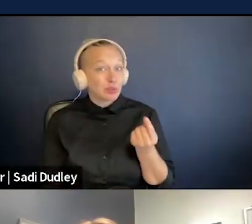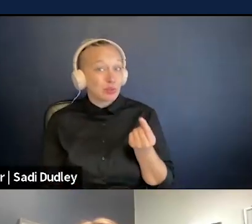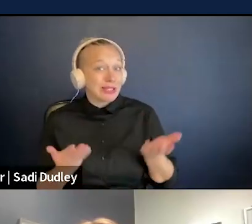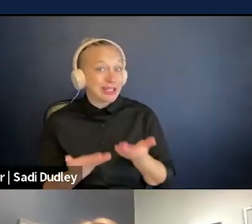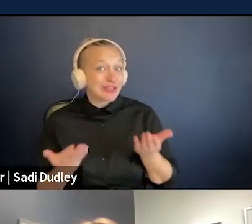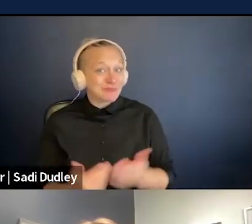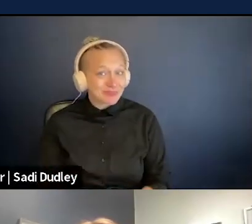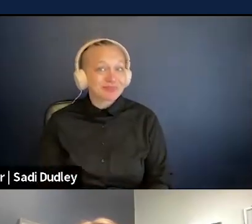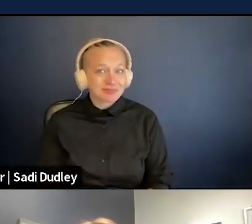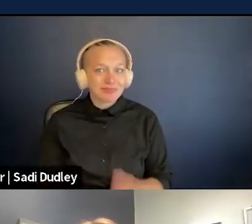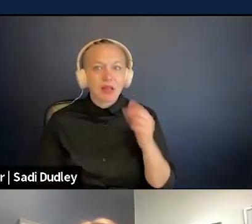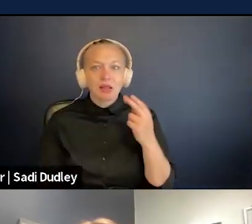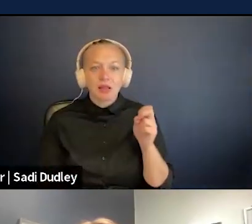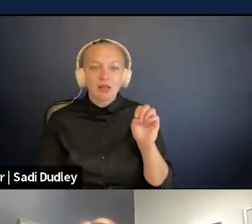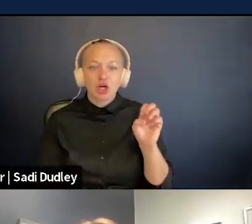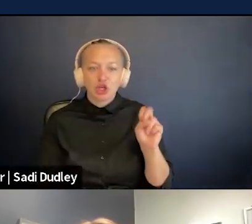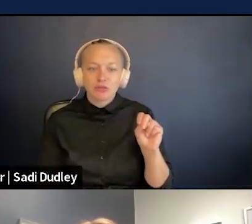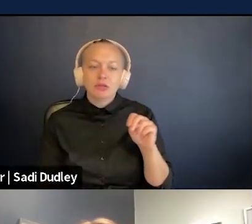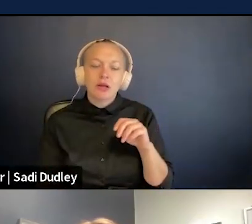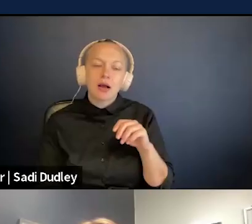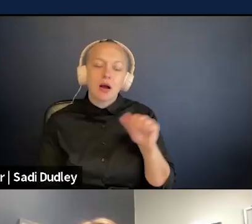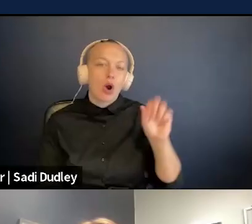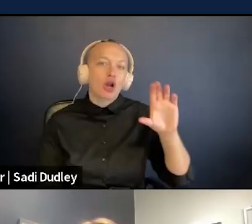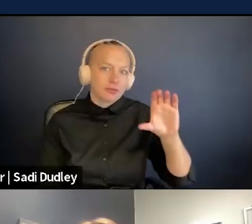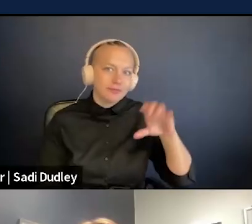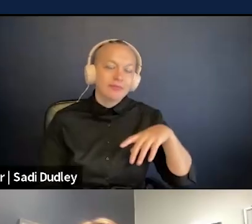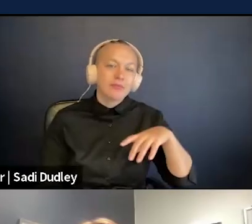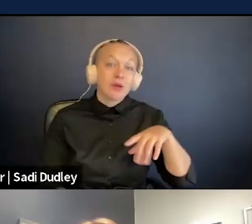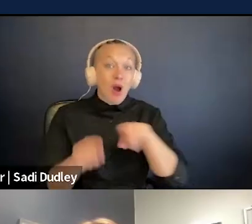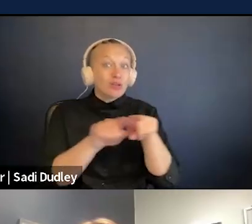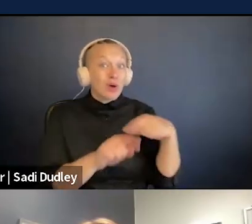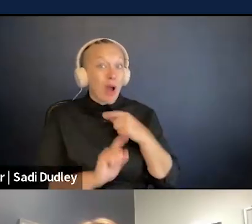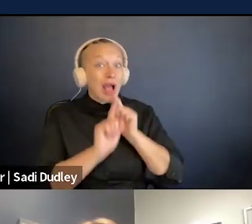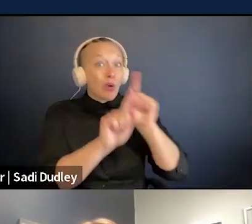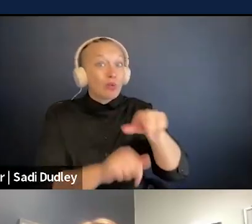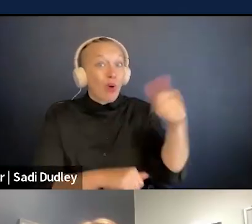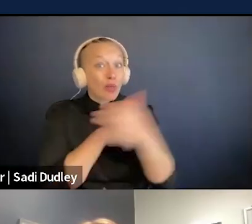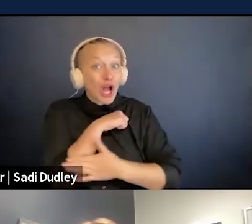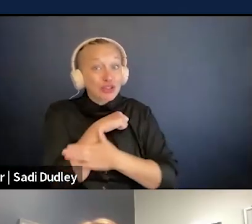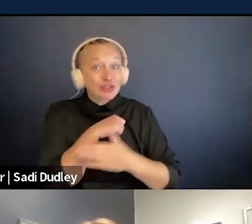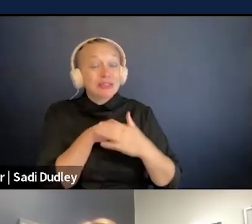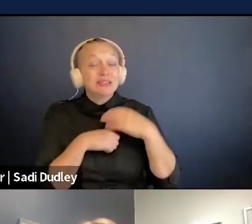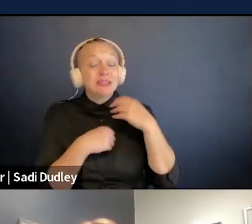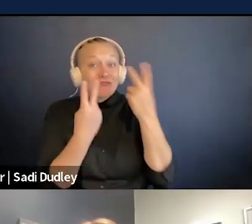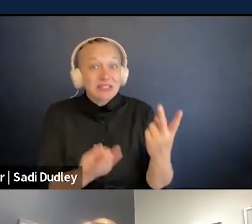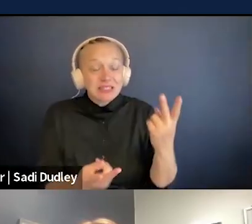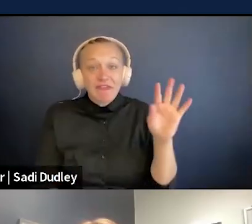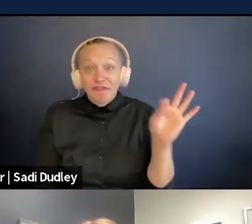Uh, also, I noticed… I go to other countries. Like, I went to, uh, France, I went to Kazakhstan.